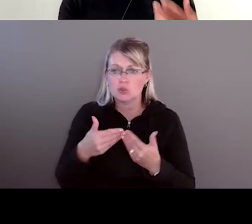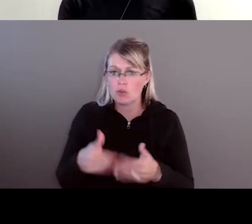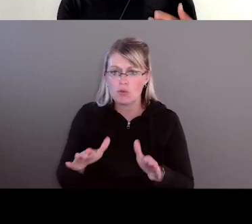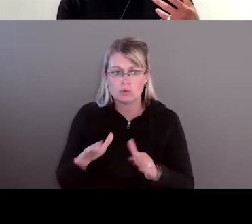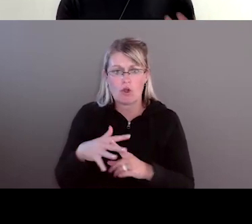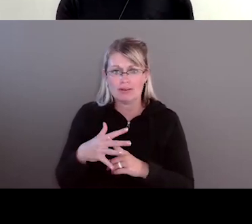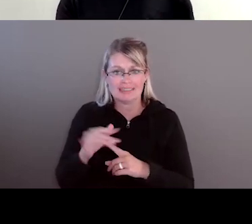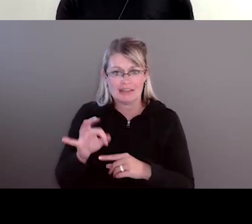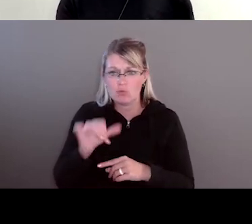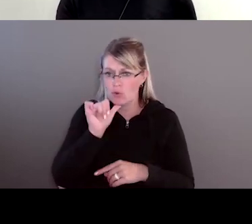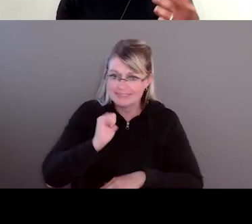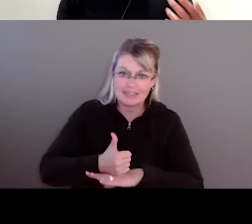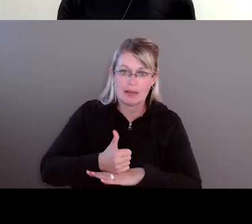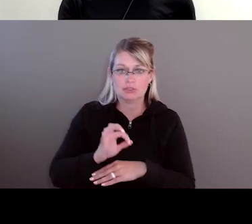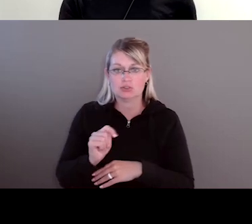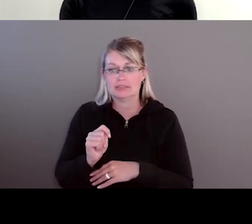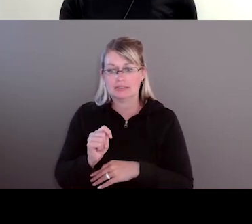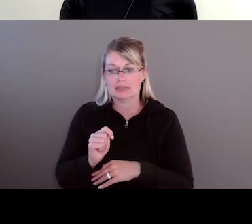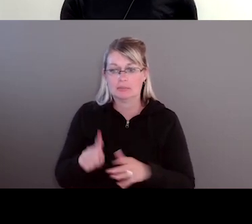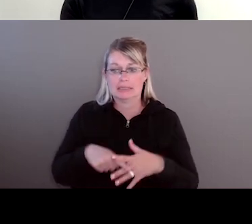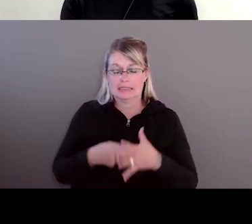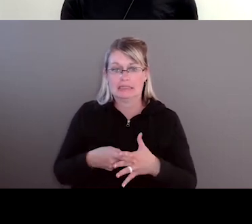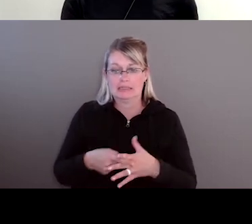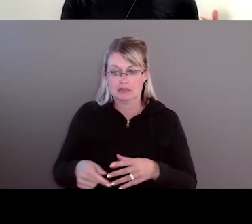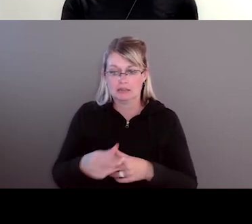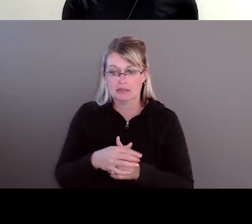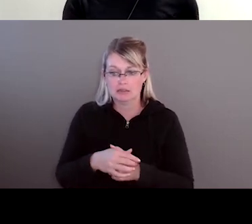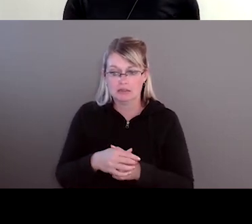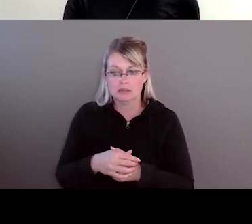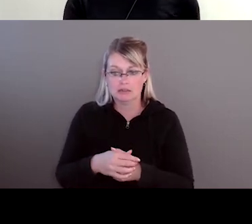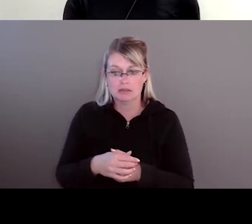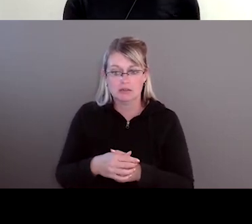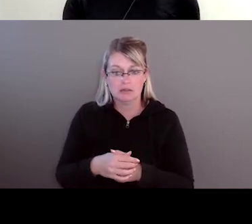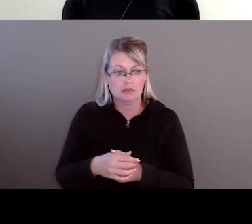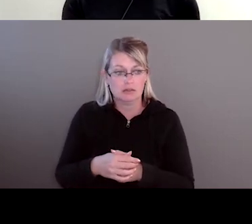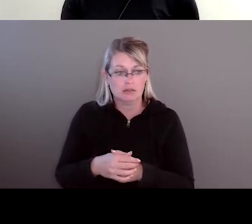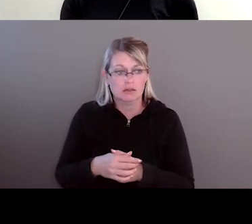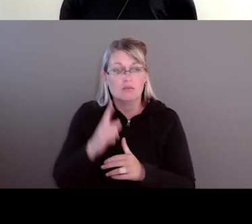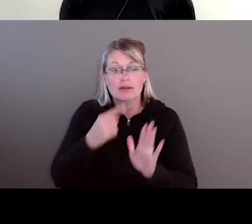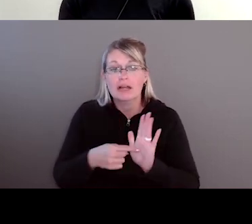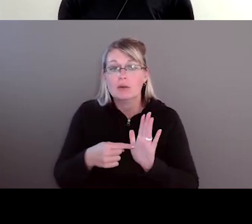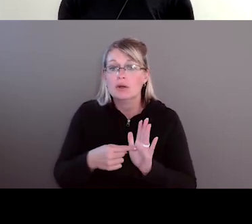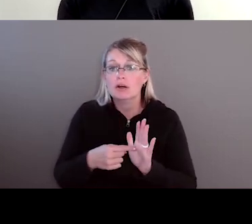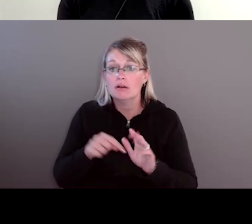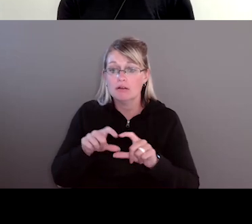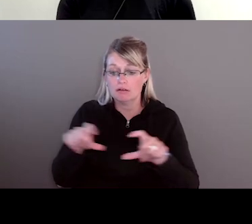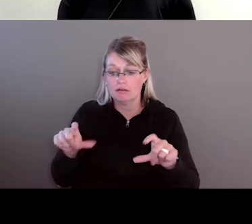don't establish it upfront. Take for instance a link that says "click here." We see it all